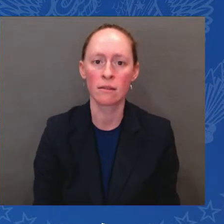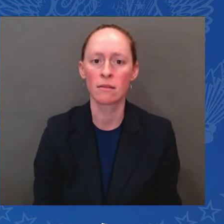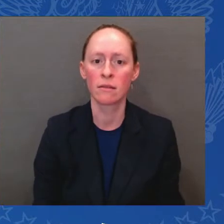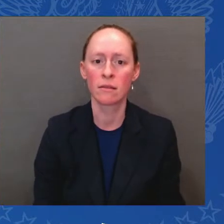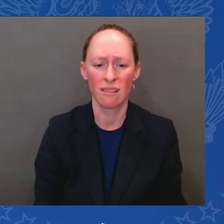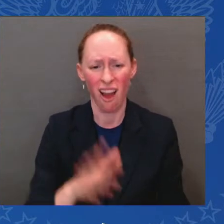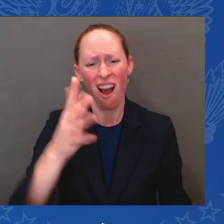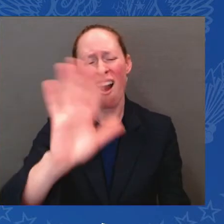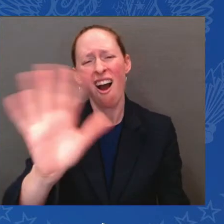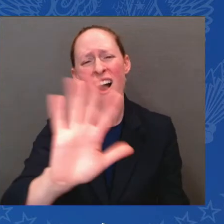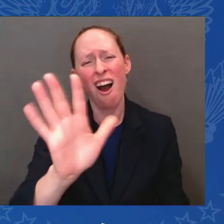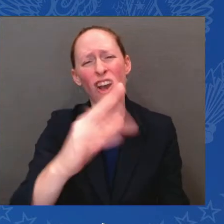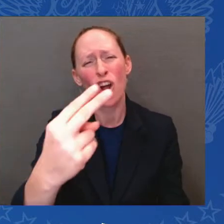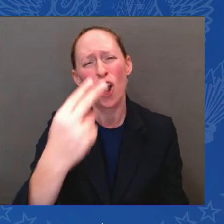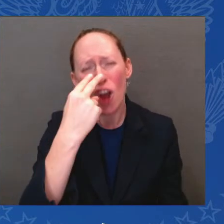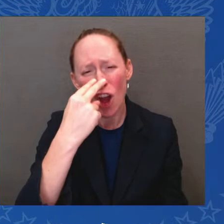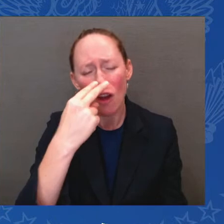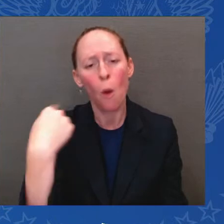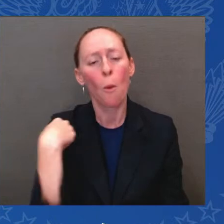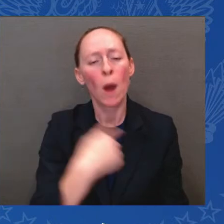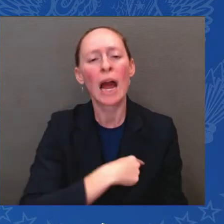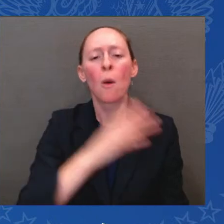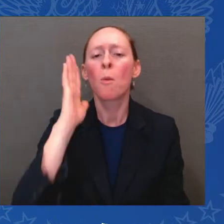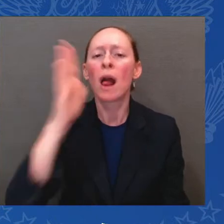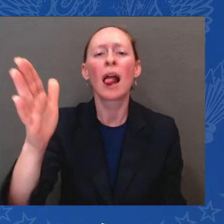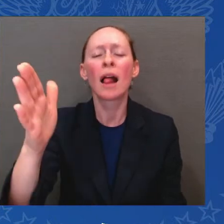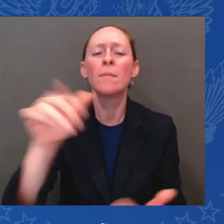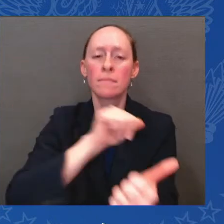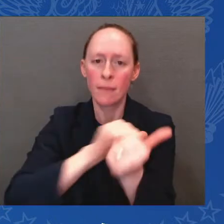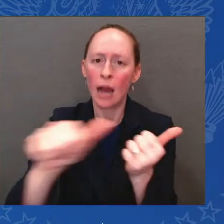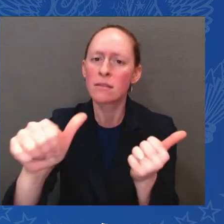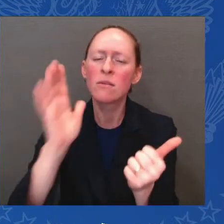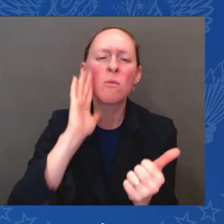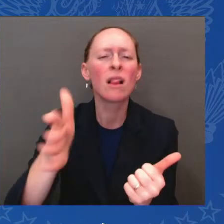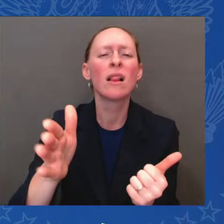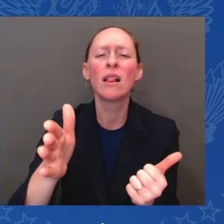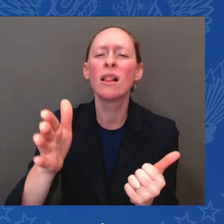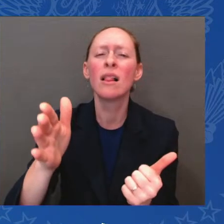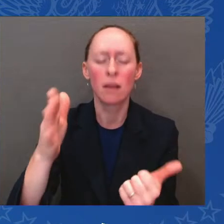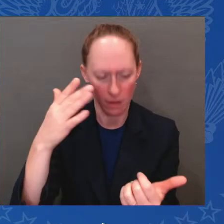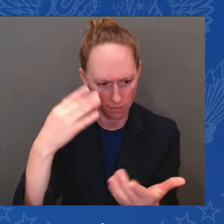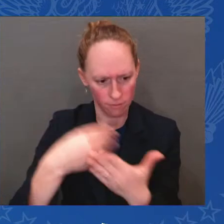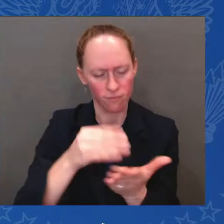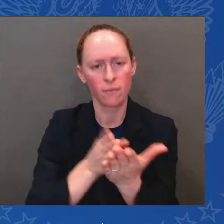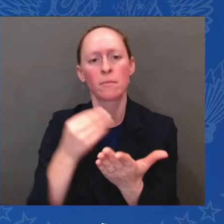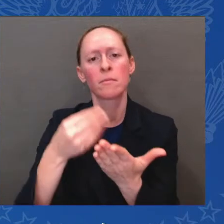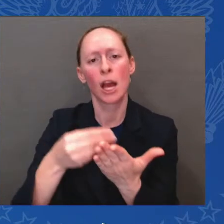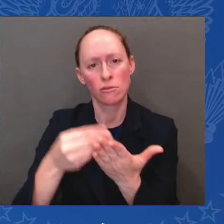I can't believe those who voted for U- -- supporting Ukraine -- overwhelming majority in the House and Senate,